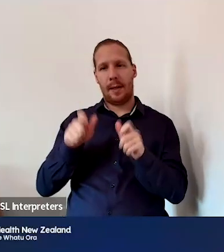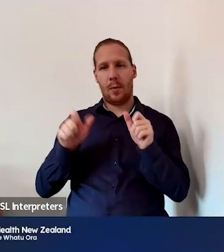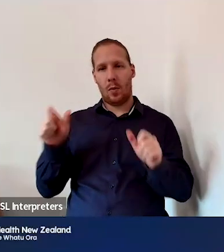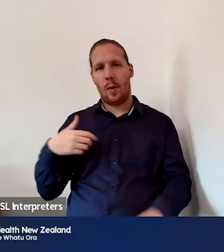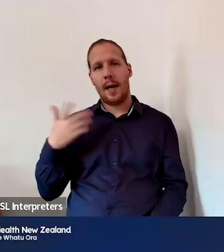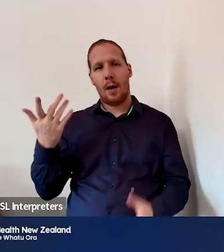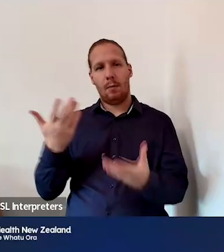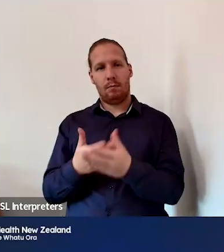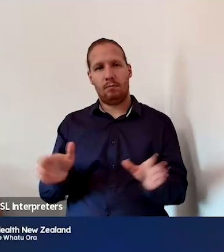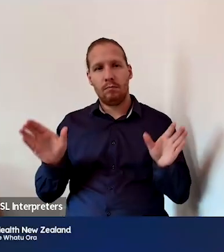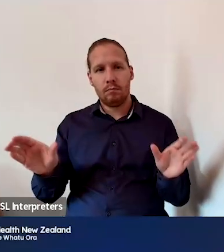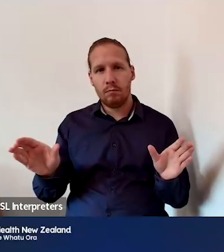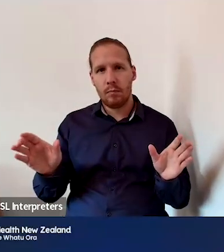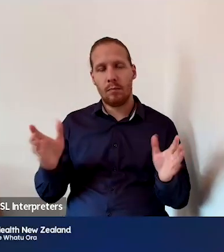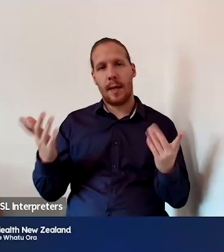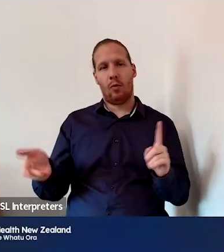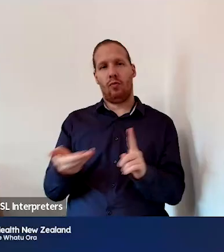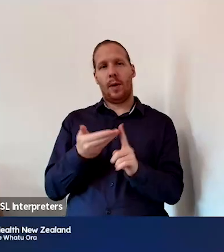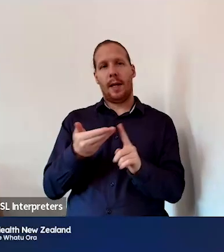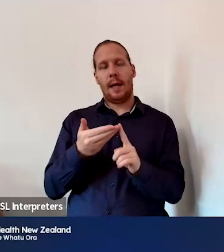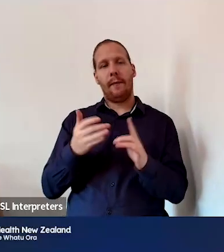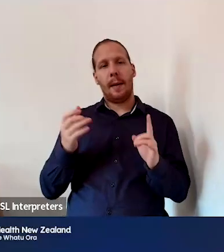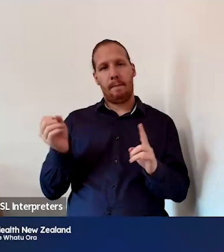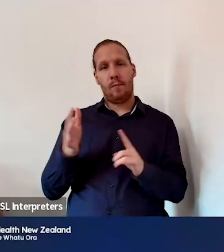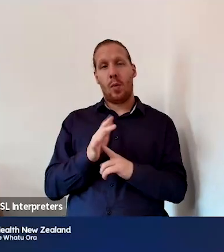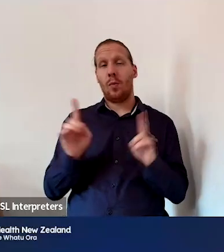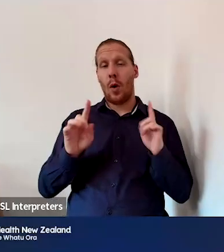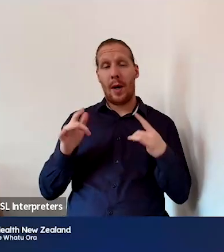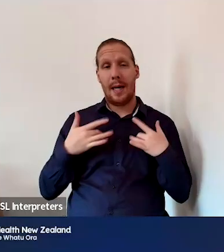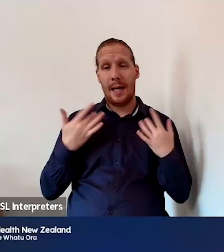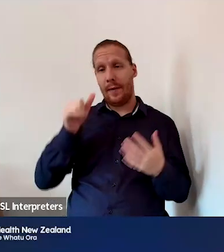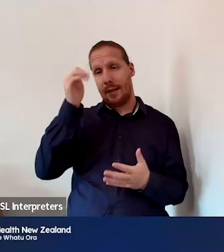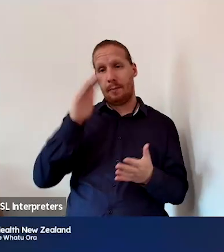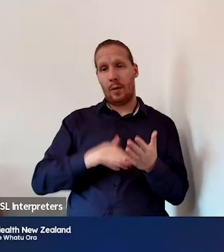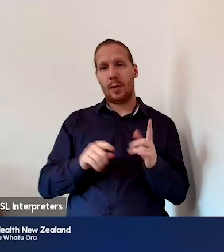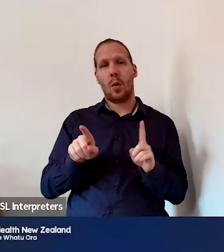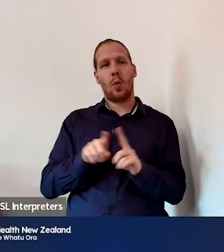So really recognizing the importance of lived experience. And that includes one youth lived experience person,